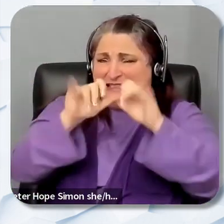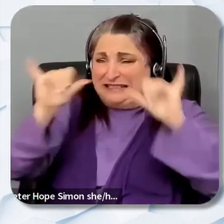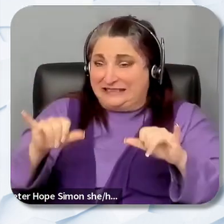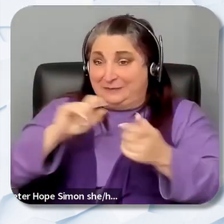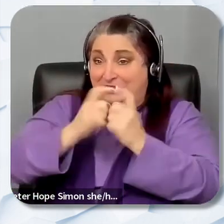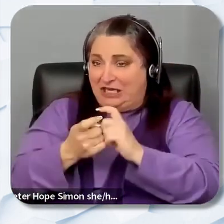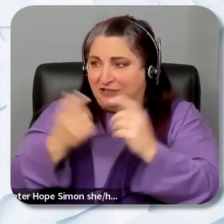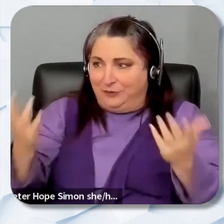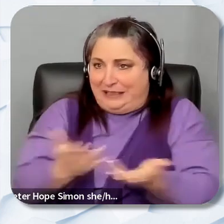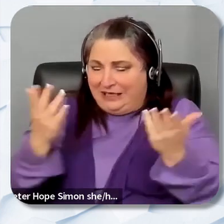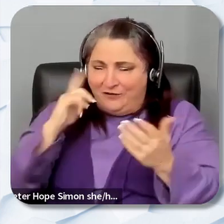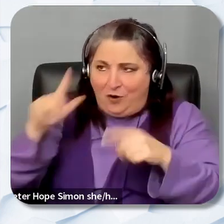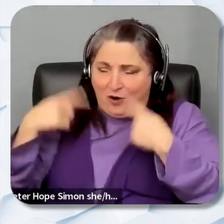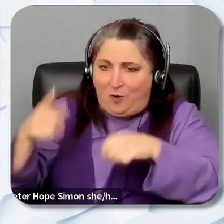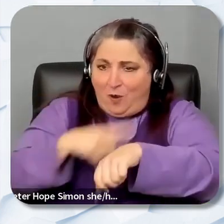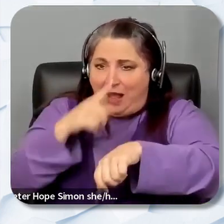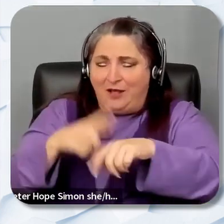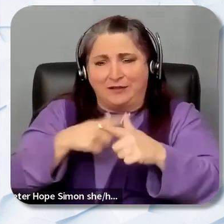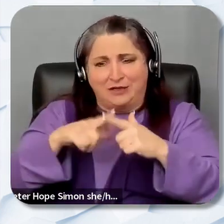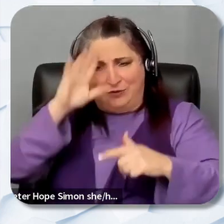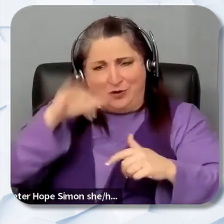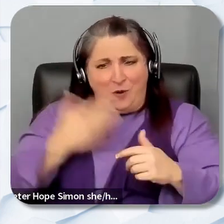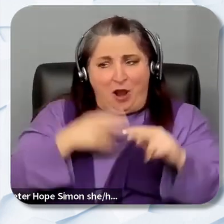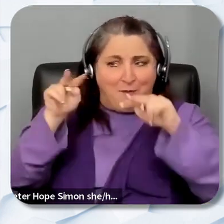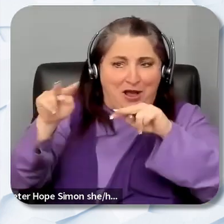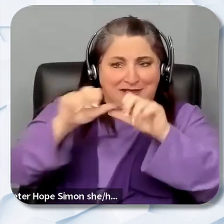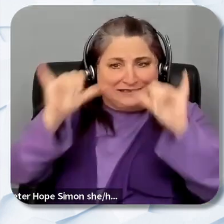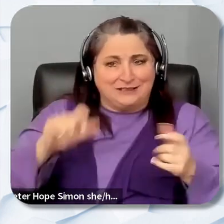a while, you've known that our monitoring system has gone through quite a bit of changes,